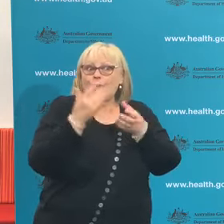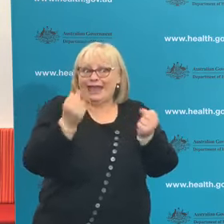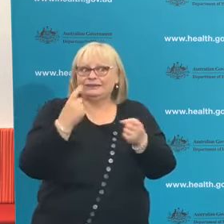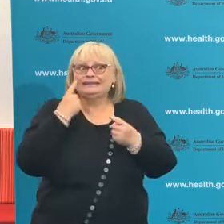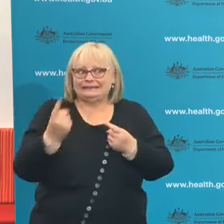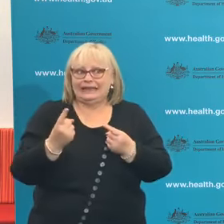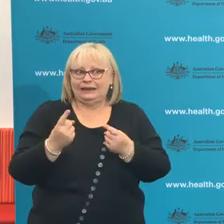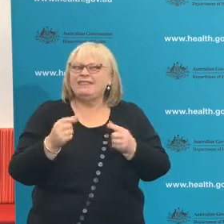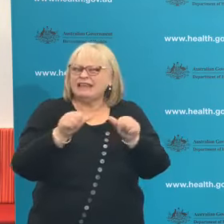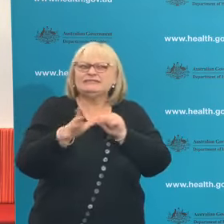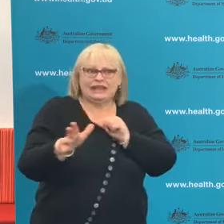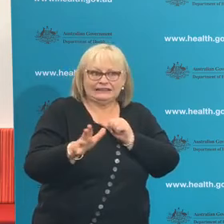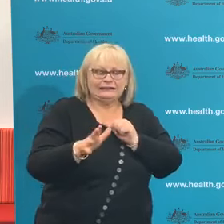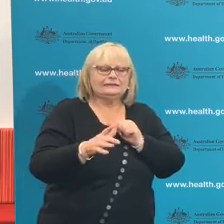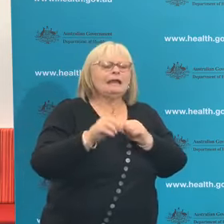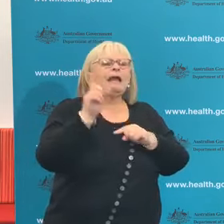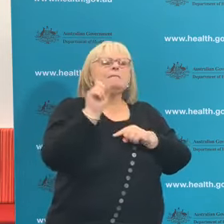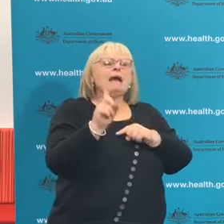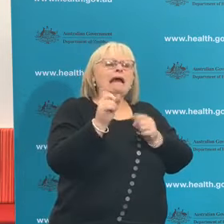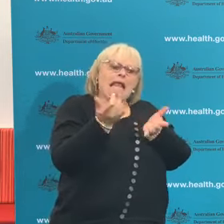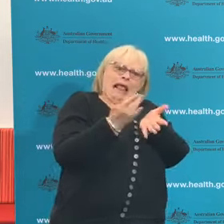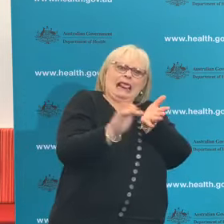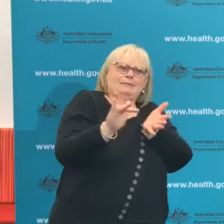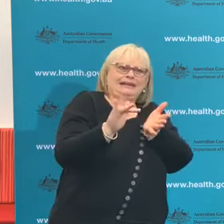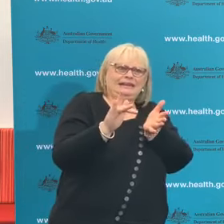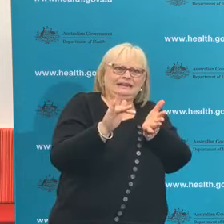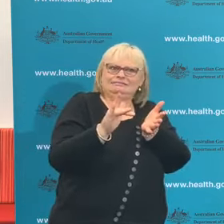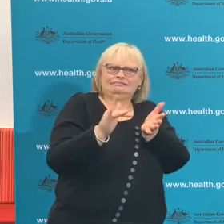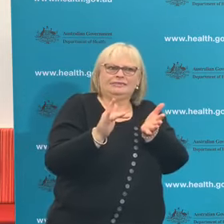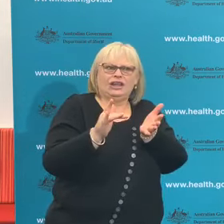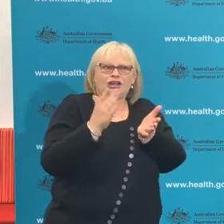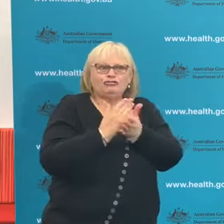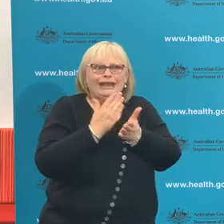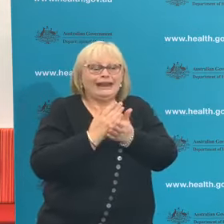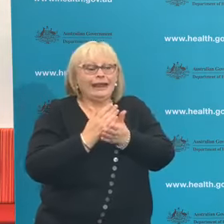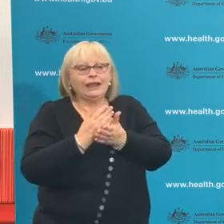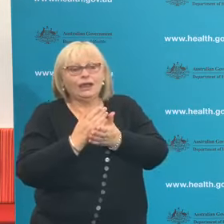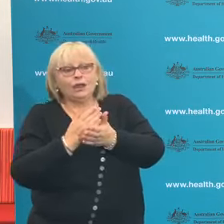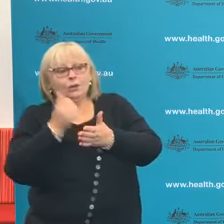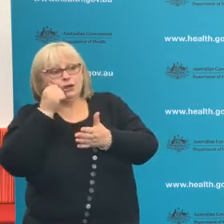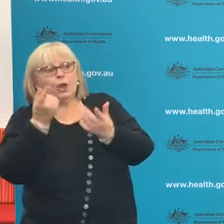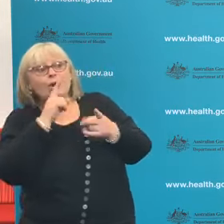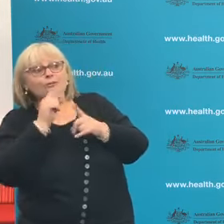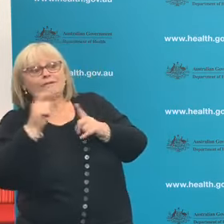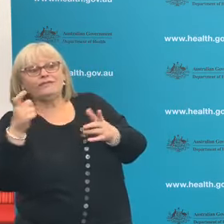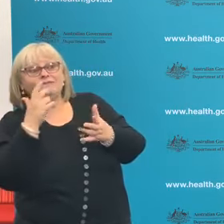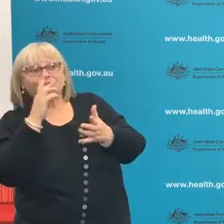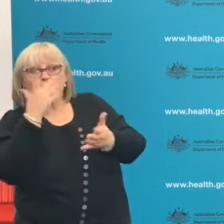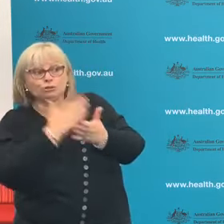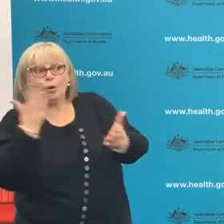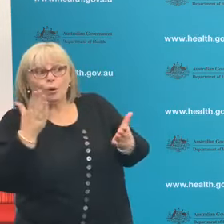But elimination is never a certain situation because you can never be sure, the fact